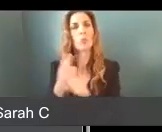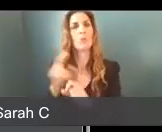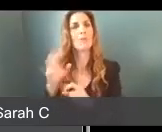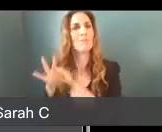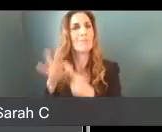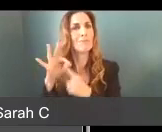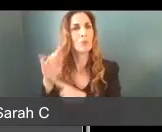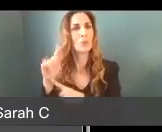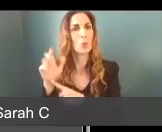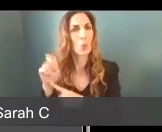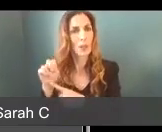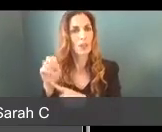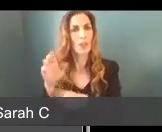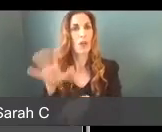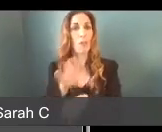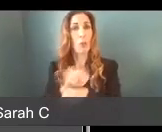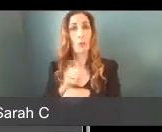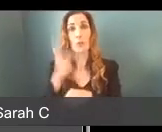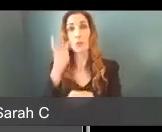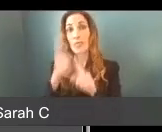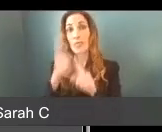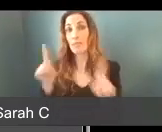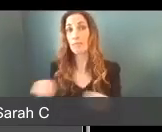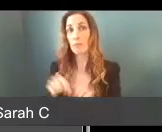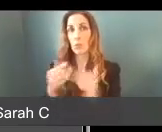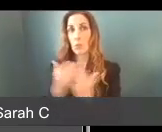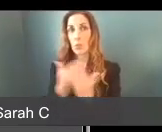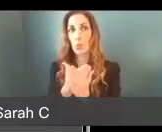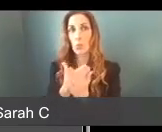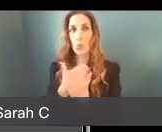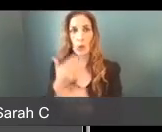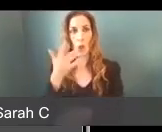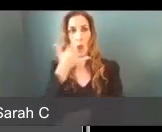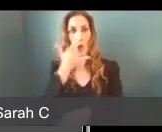On our screen, you can see what this new landing page will look like for this updated